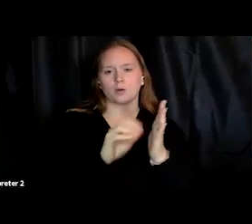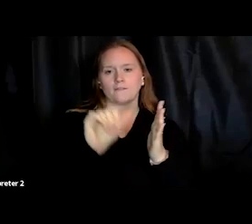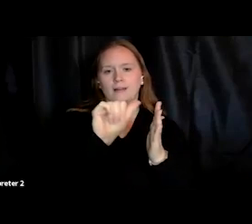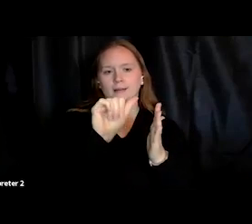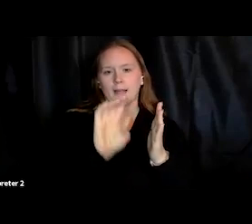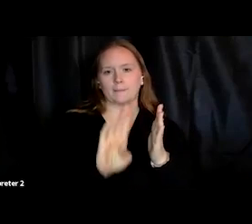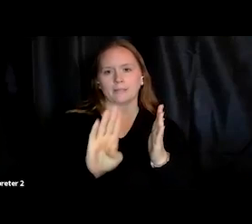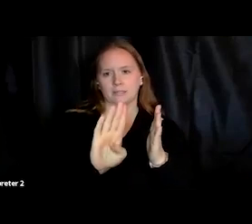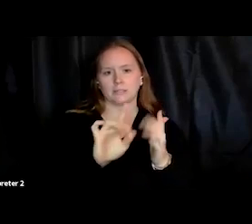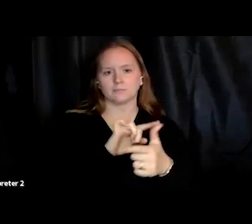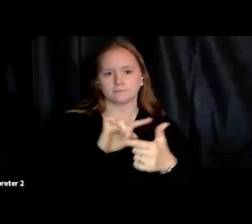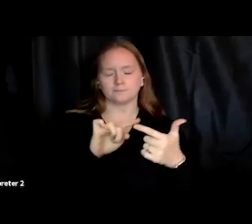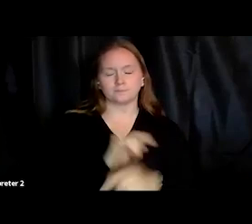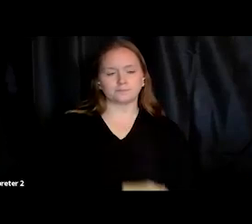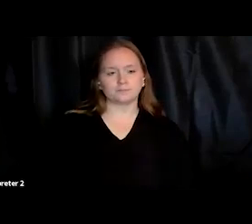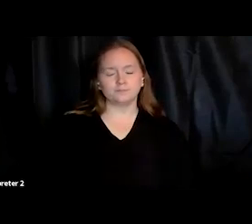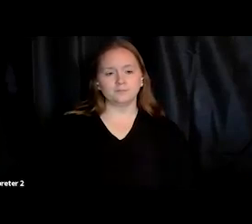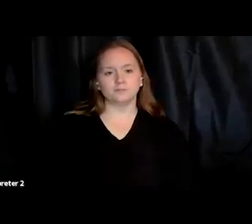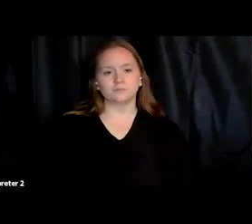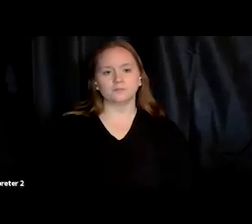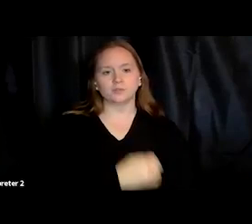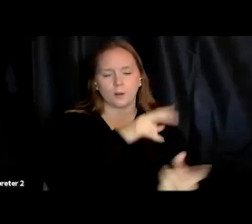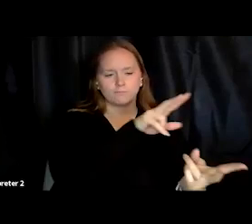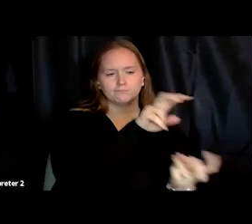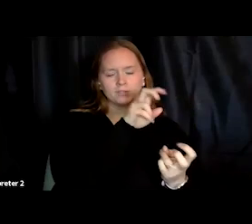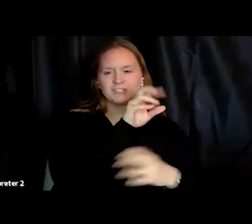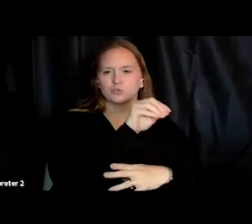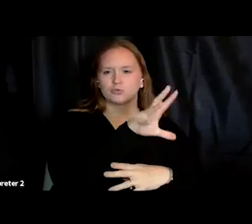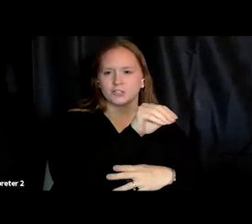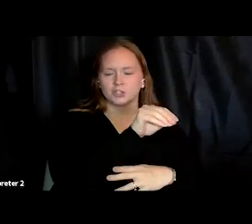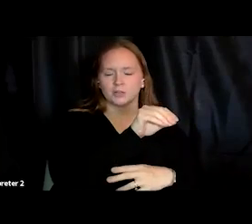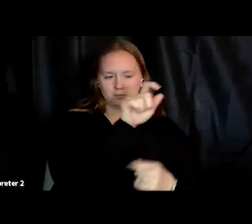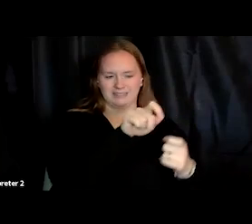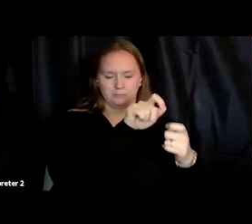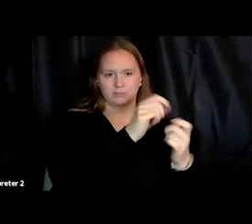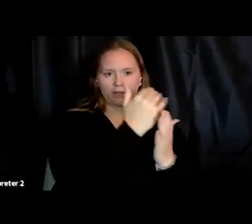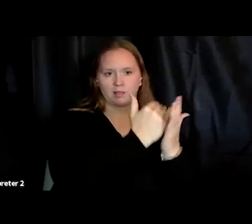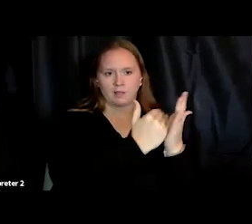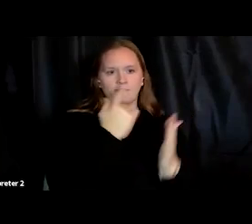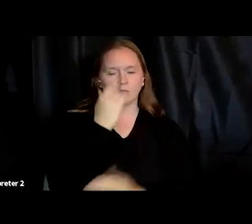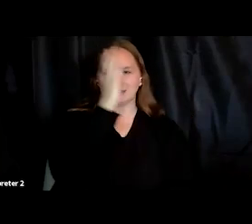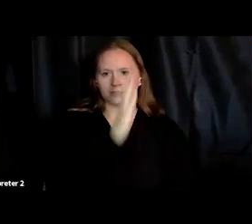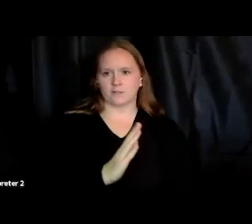So I pulled a screenshot from the specific listing for schizophrenia spectrum disorders